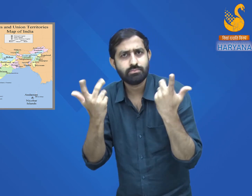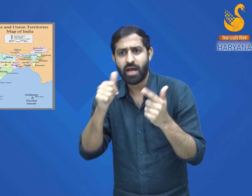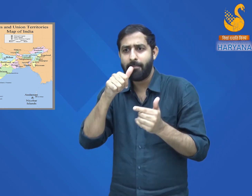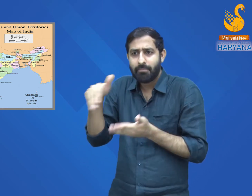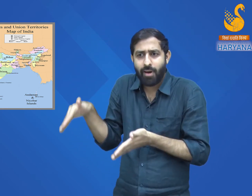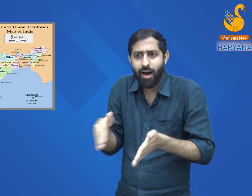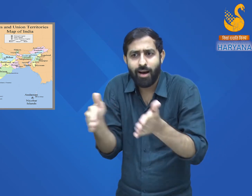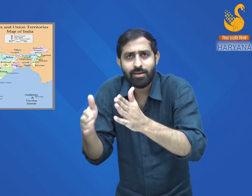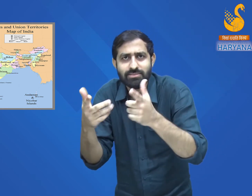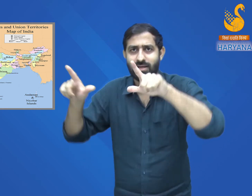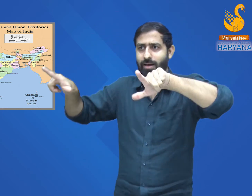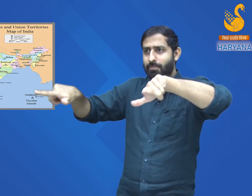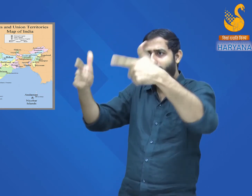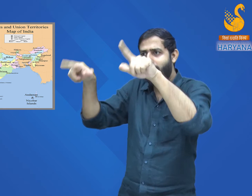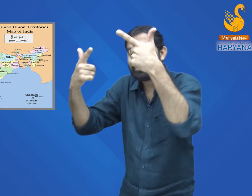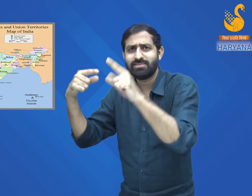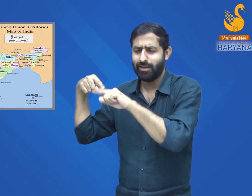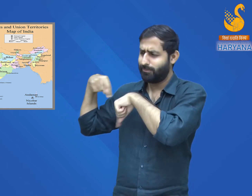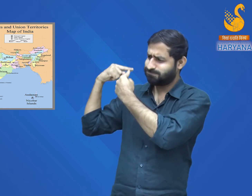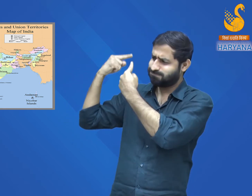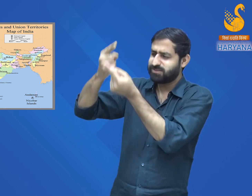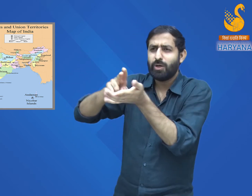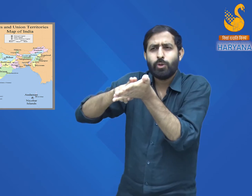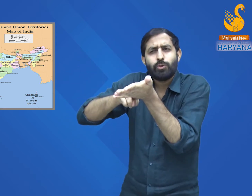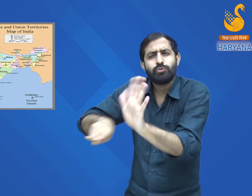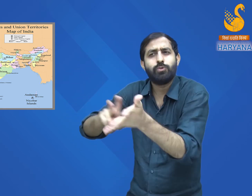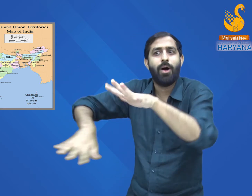monuments, rivers and natural environment.